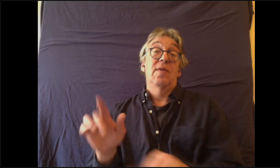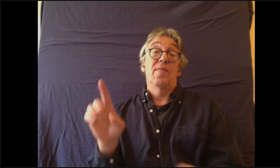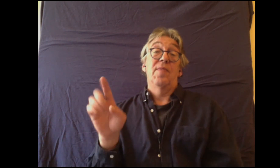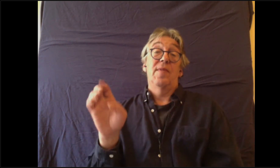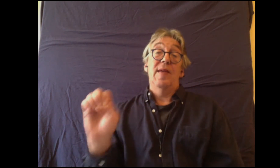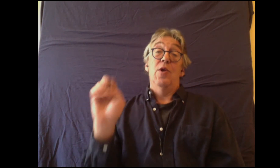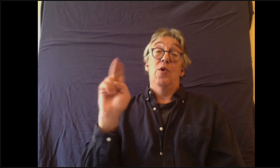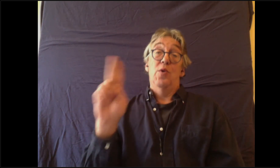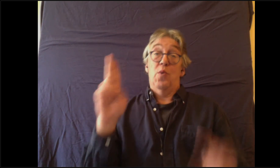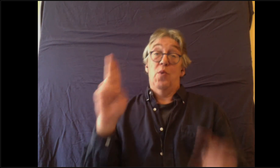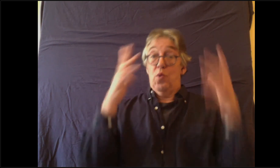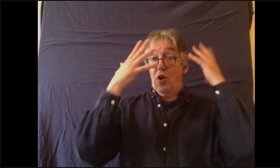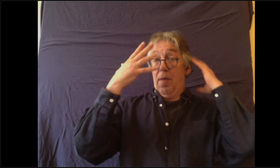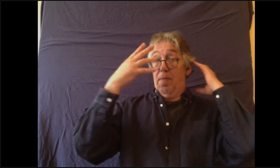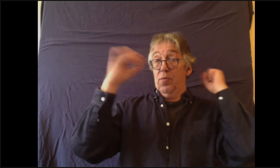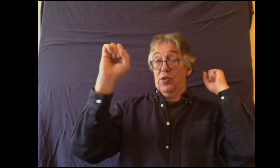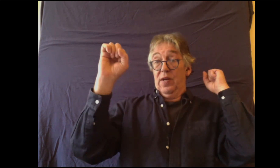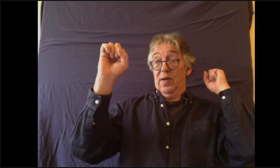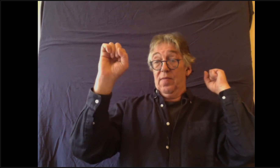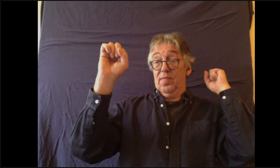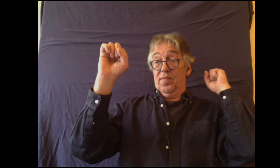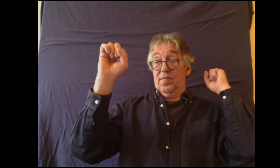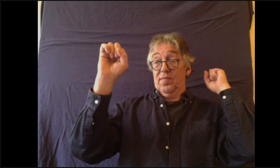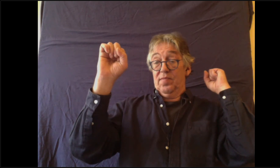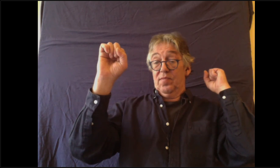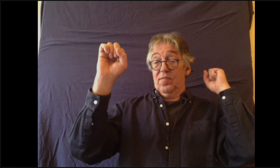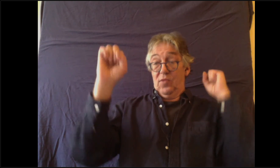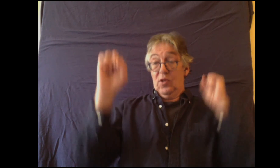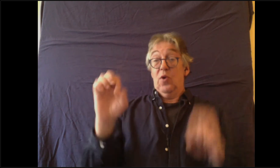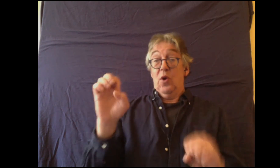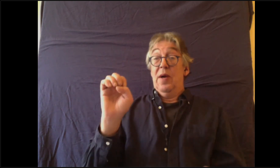So first the Delegation would know the diversity of DPOs are there,